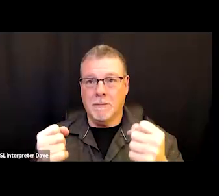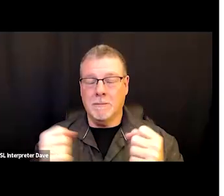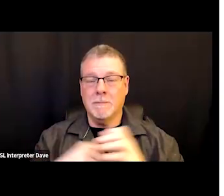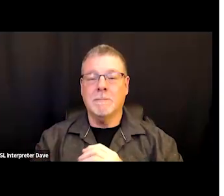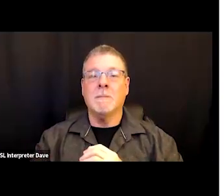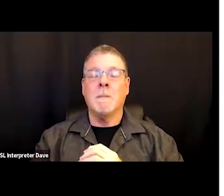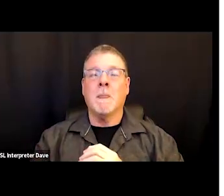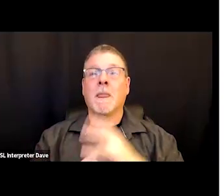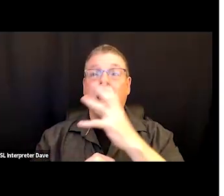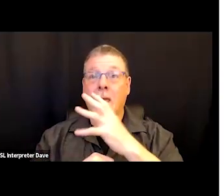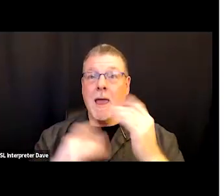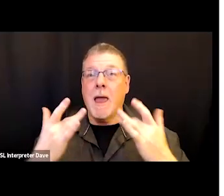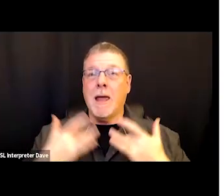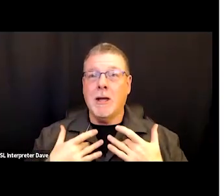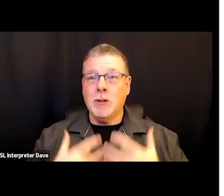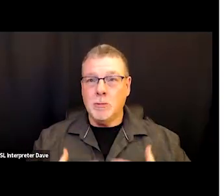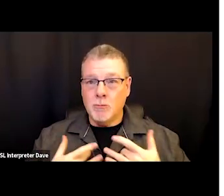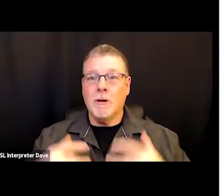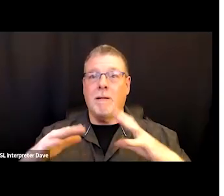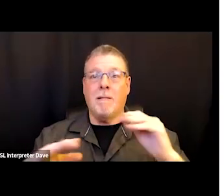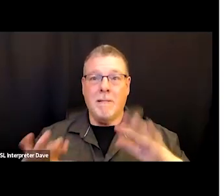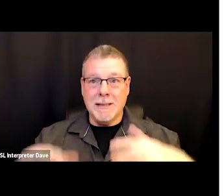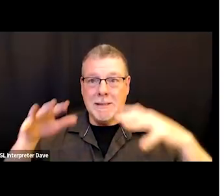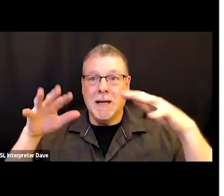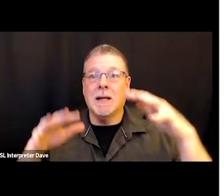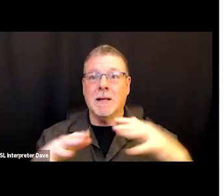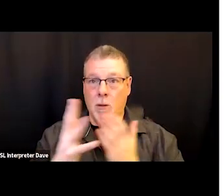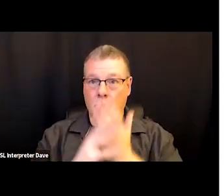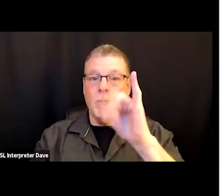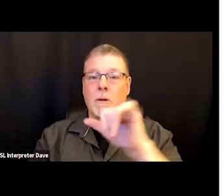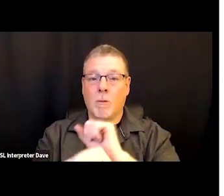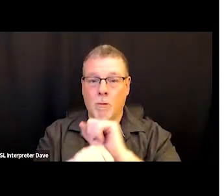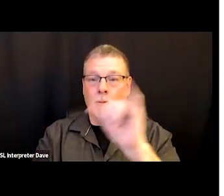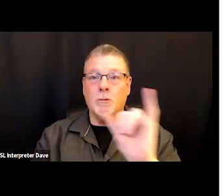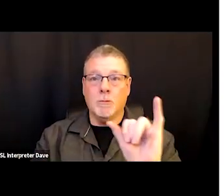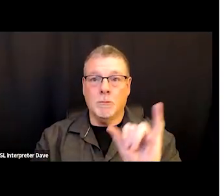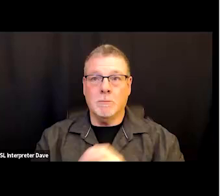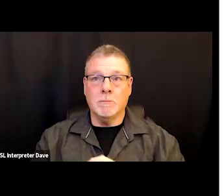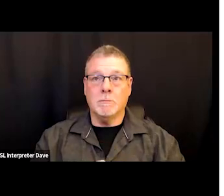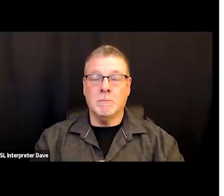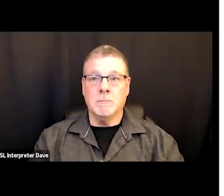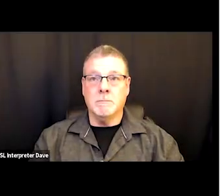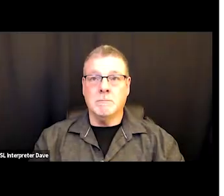and a lot of depression and anxiety gets lifted through that work as well.